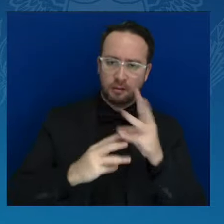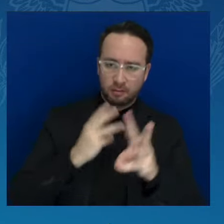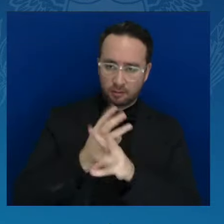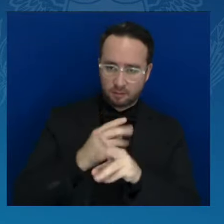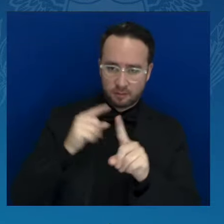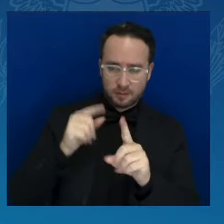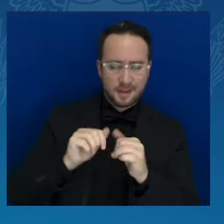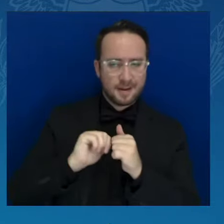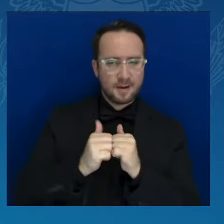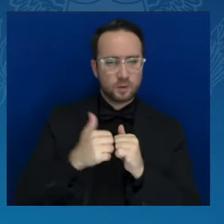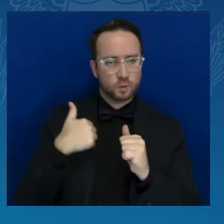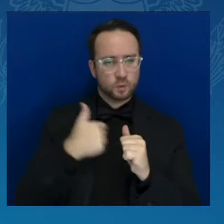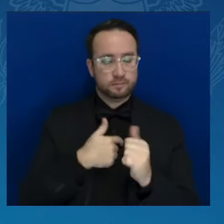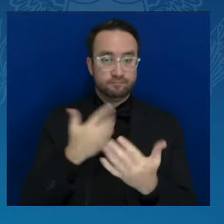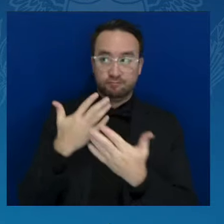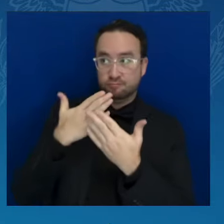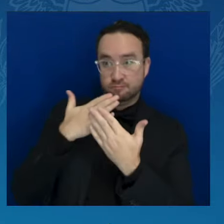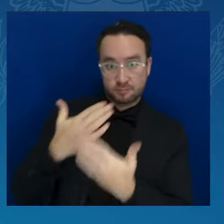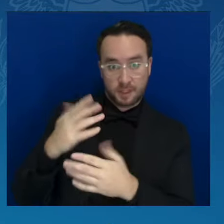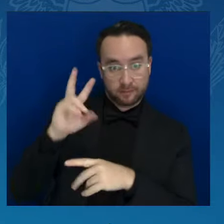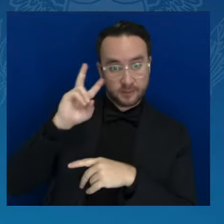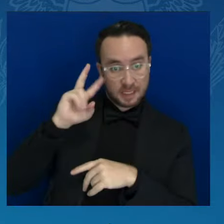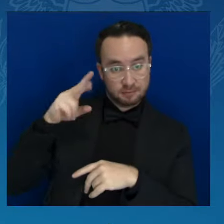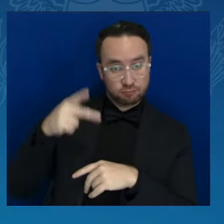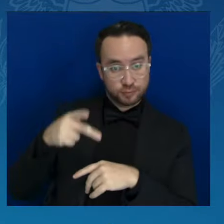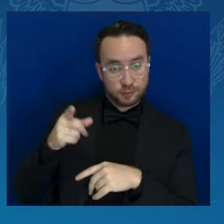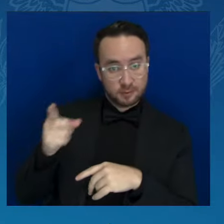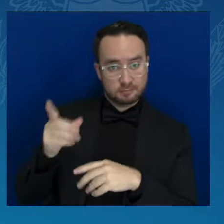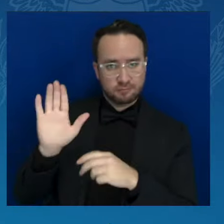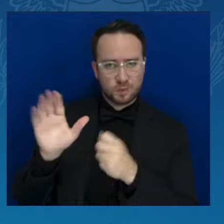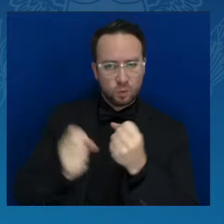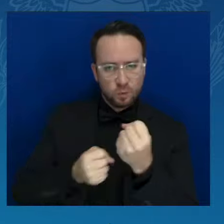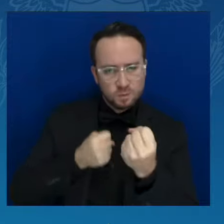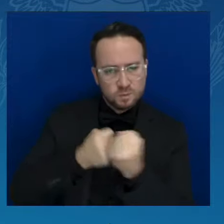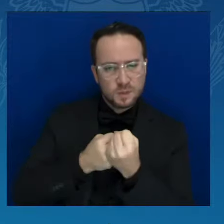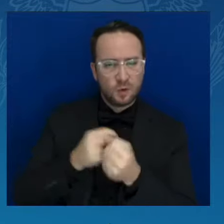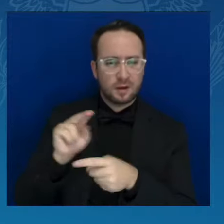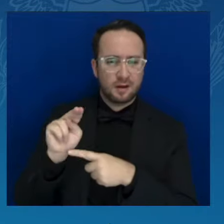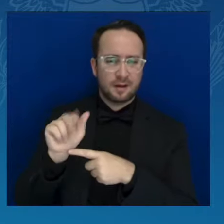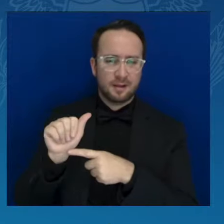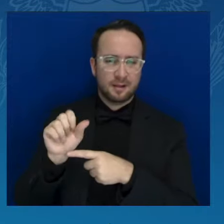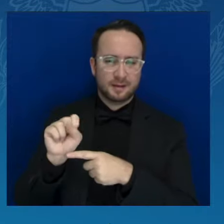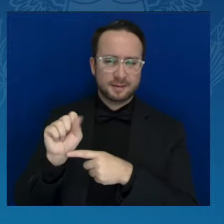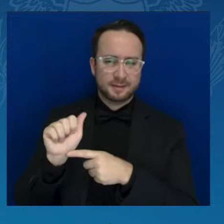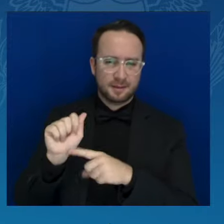the United States has brought together an international coalition of Artemus Accords signatories